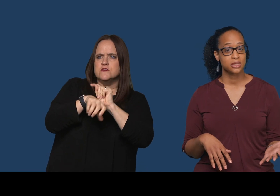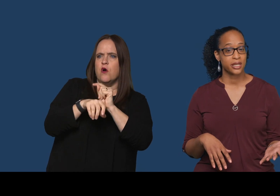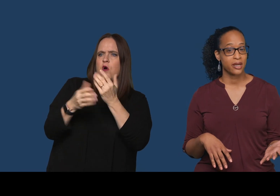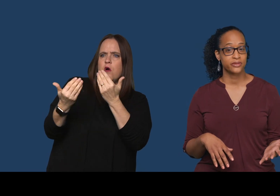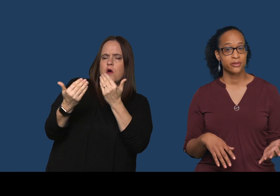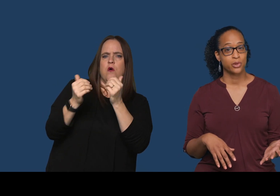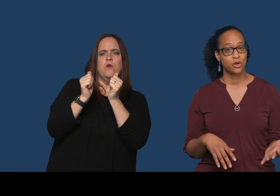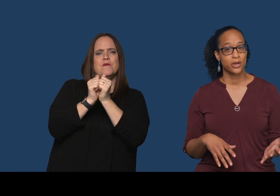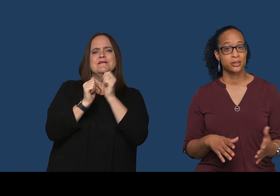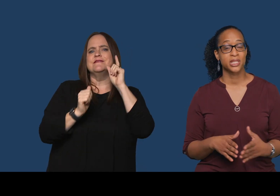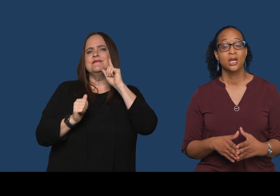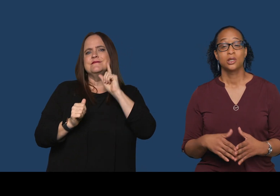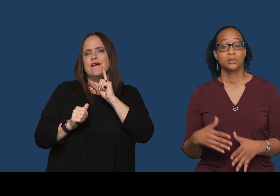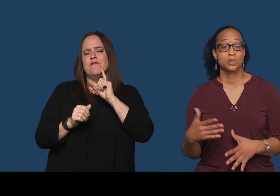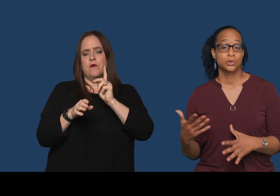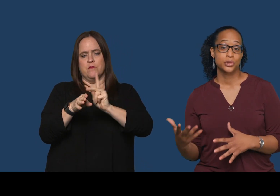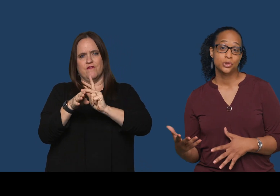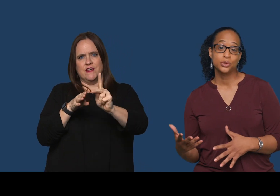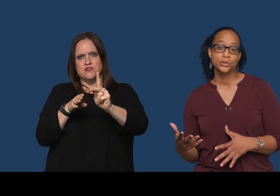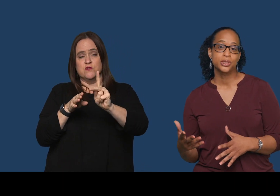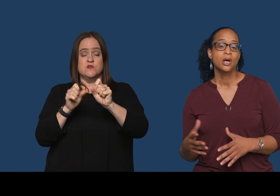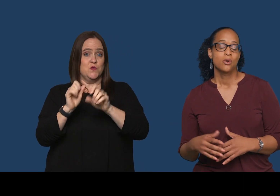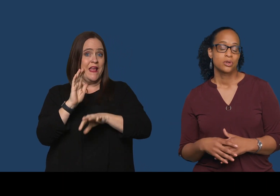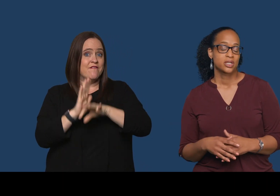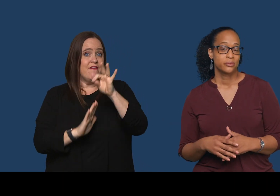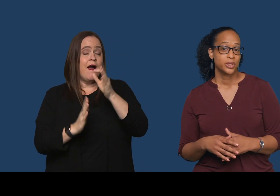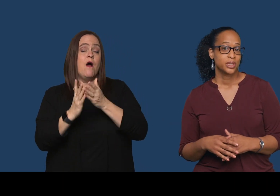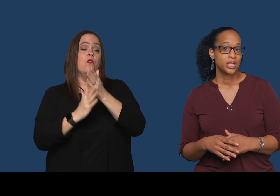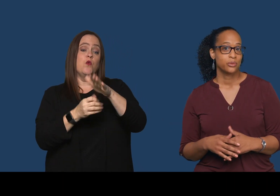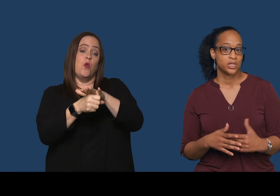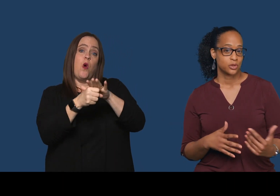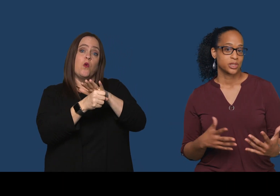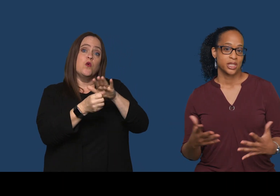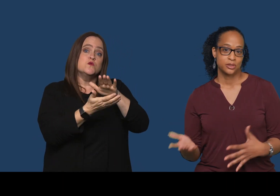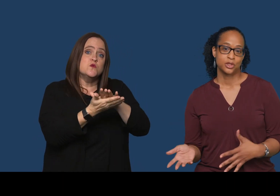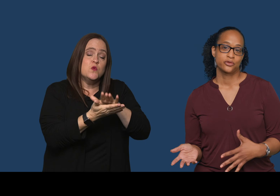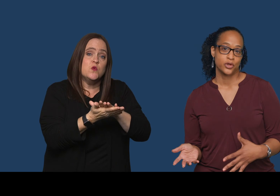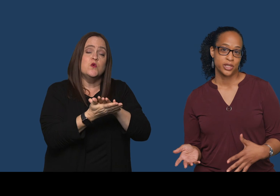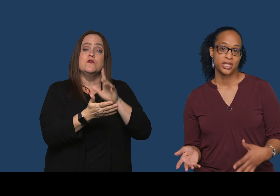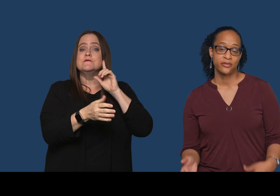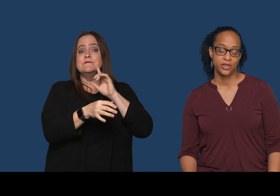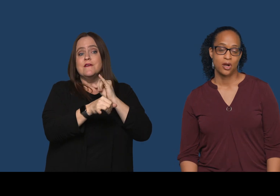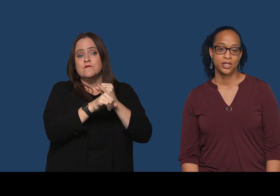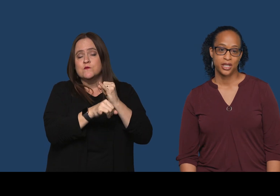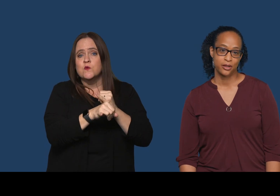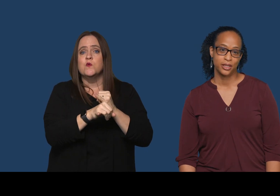that have deaf programs, your local schools or community resource centers for the deaf and hard of hearing.